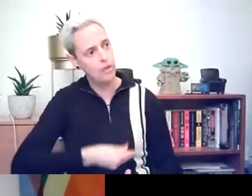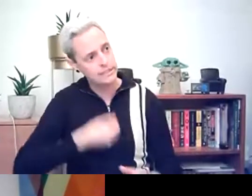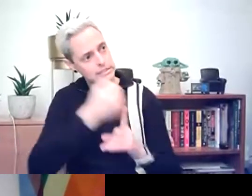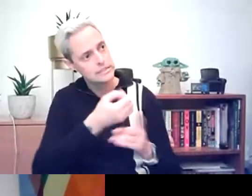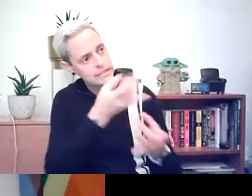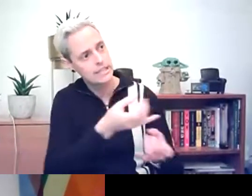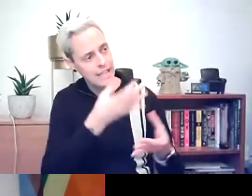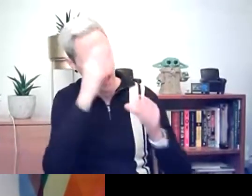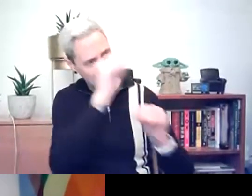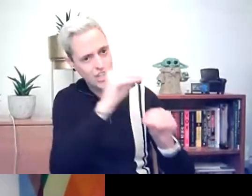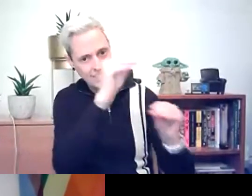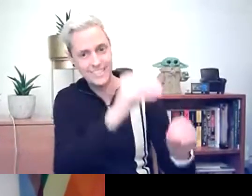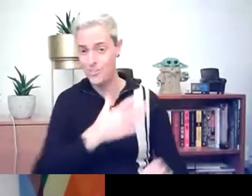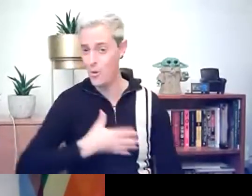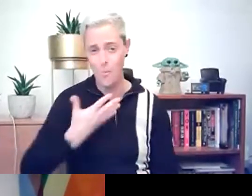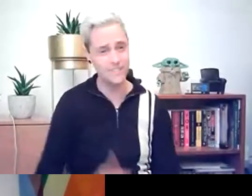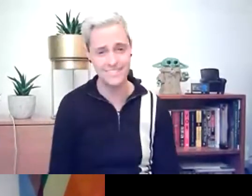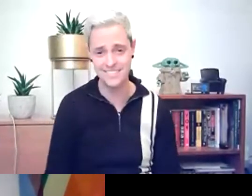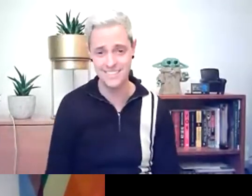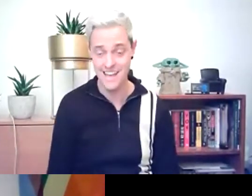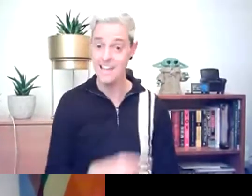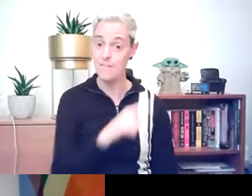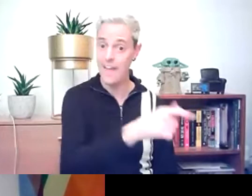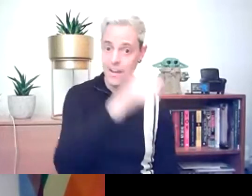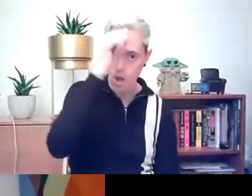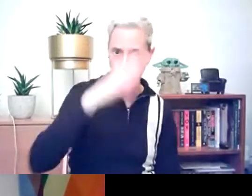educating them. 18:50:02 Right, especially paying for it so